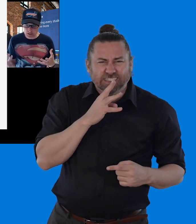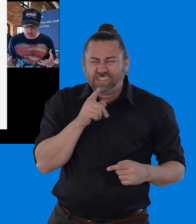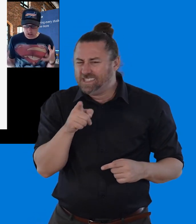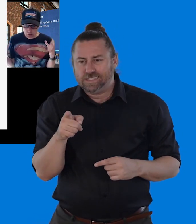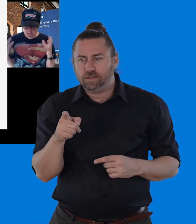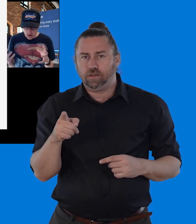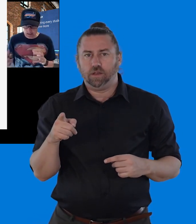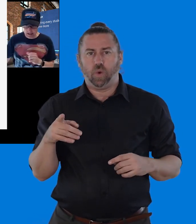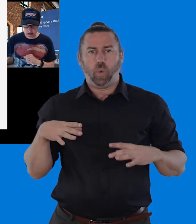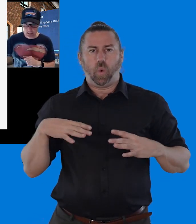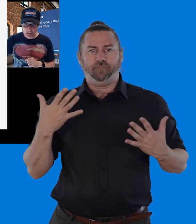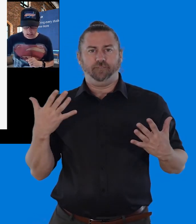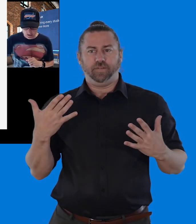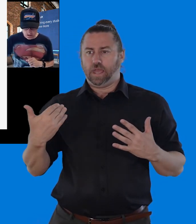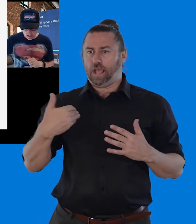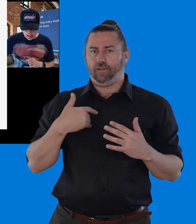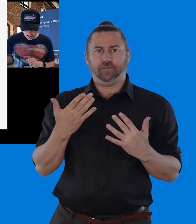experience right there inside Teams.